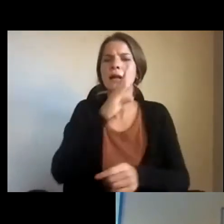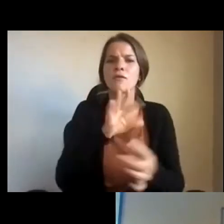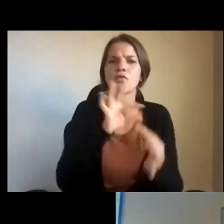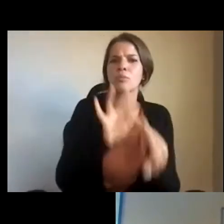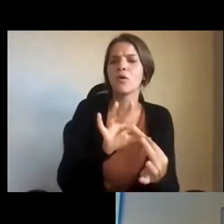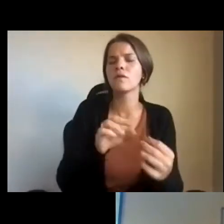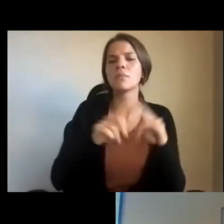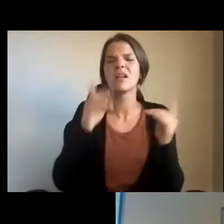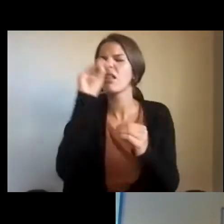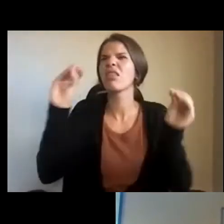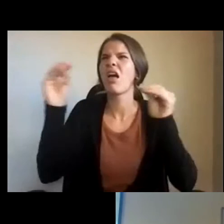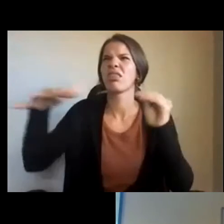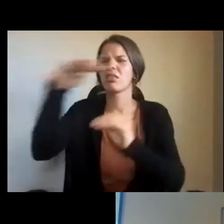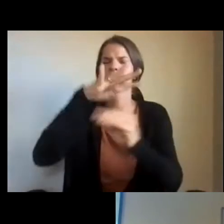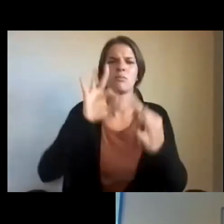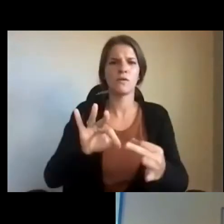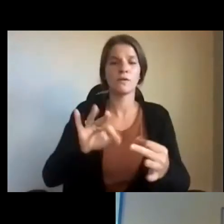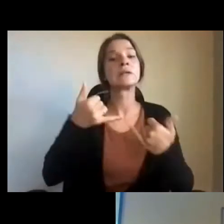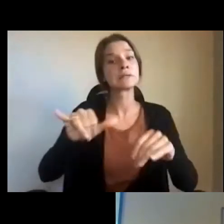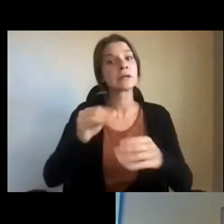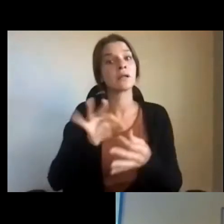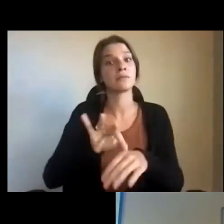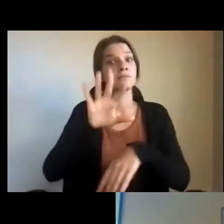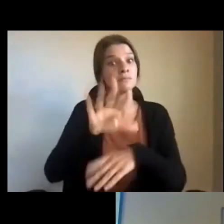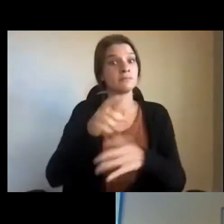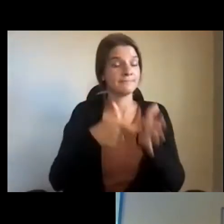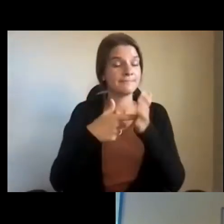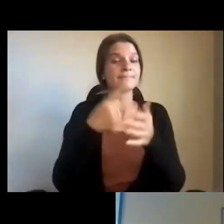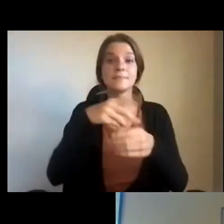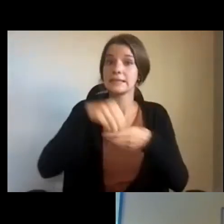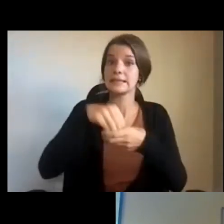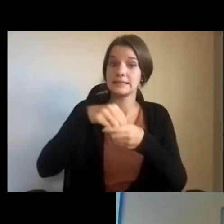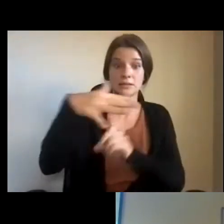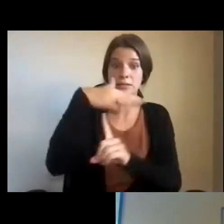why the guidance is still that you wear a mask whenever you're in indoor settings. Particularly